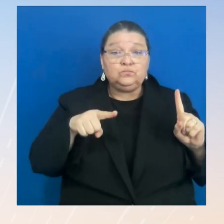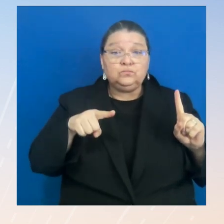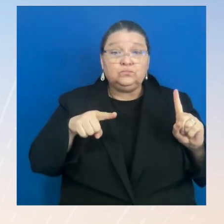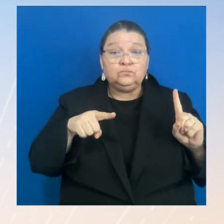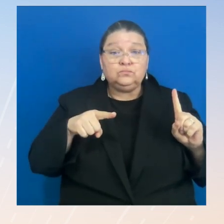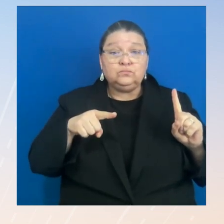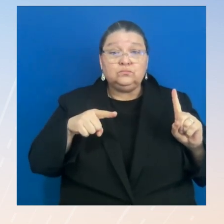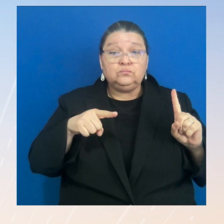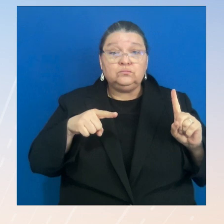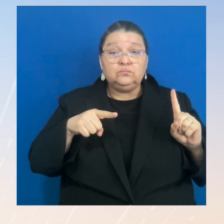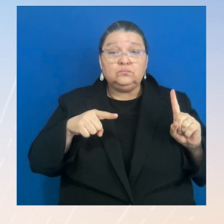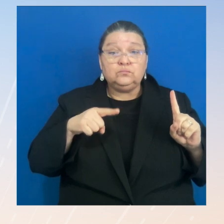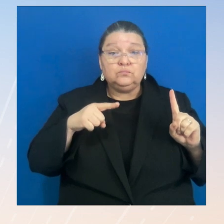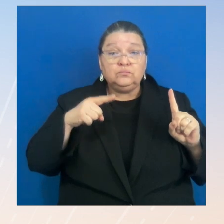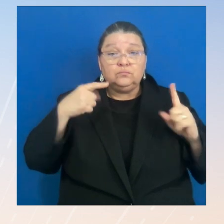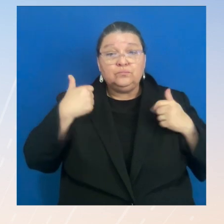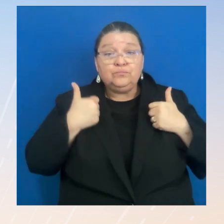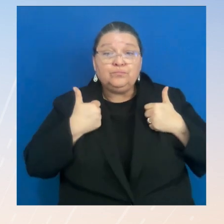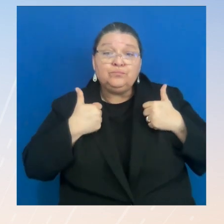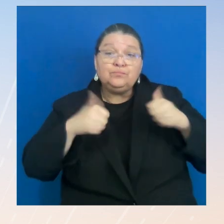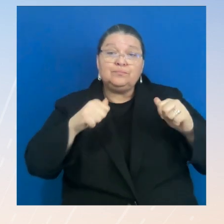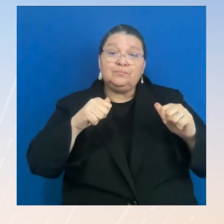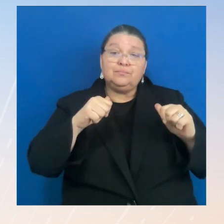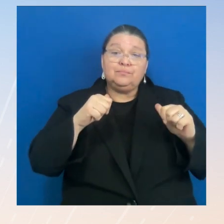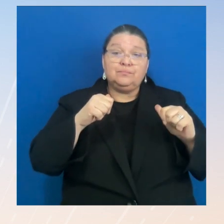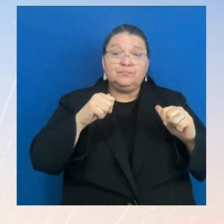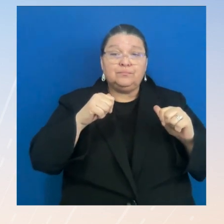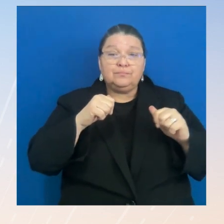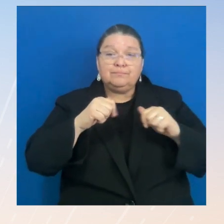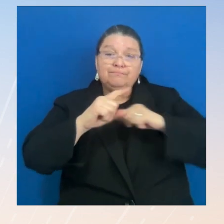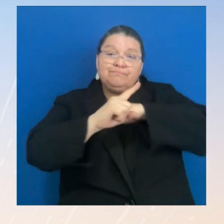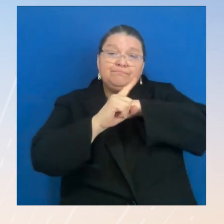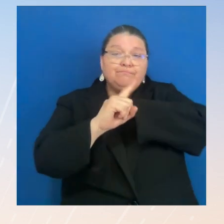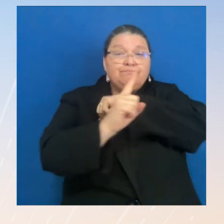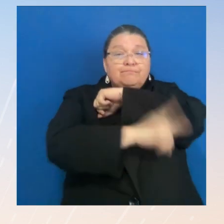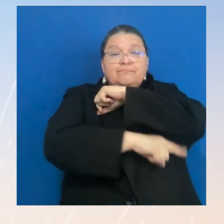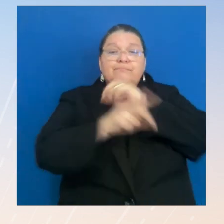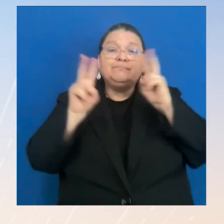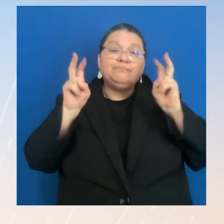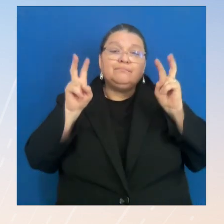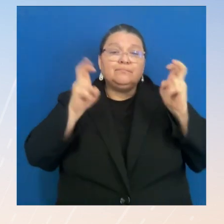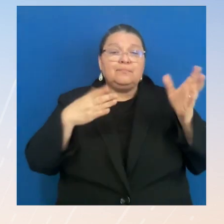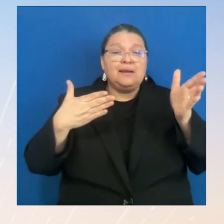And how will it impact any of you, if at all? Ms. Psaki: Sure. I would first note that President Biden is a junior,